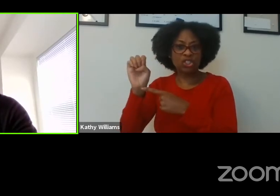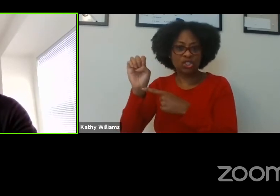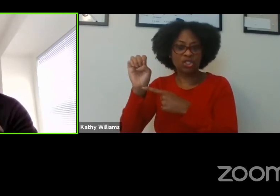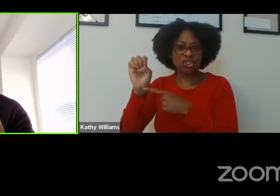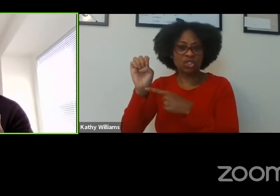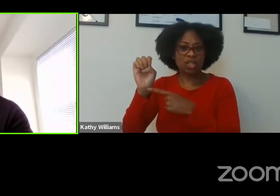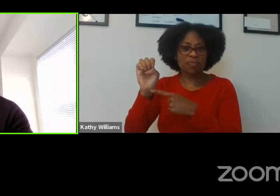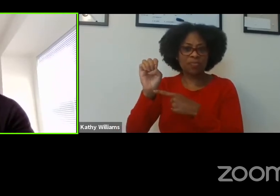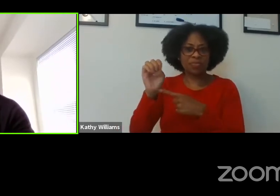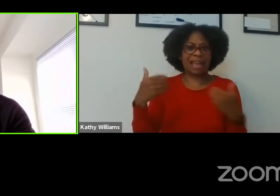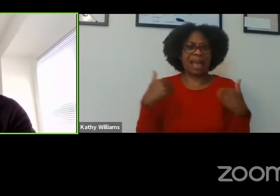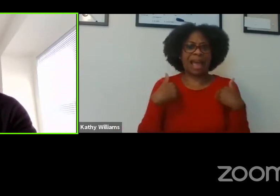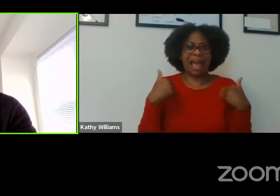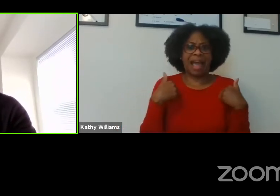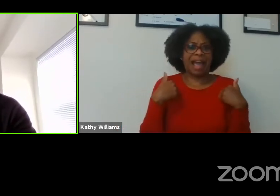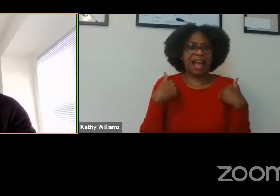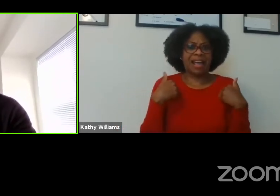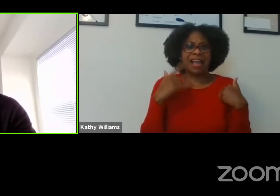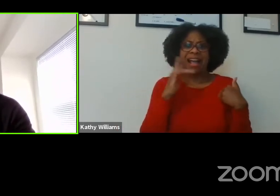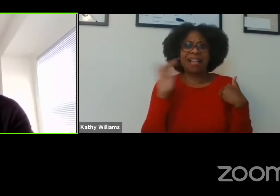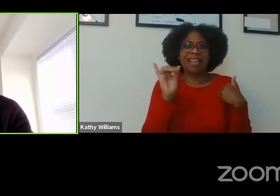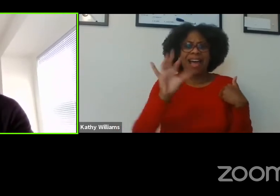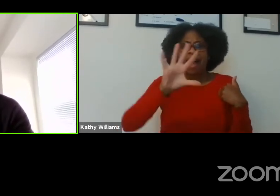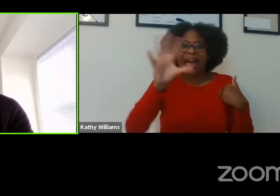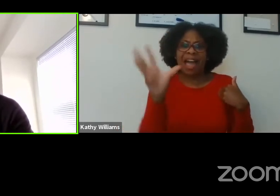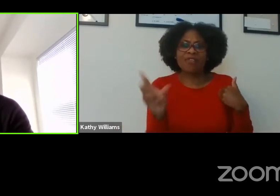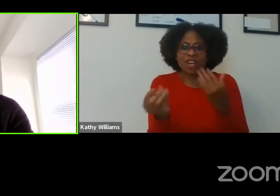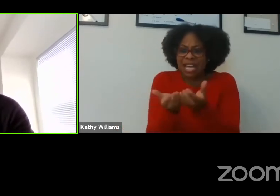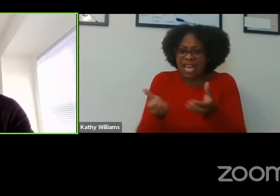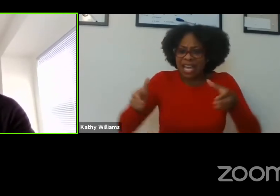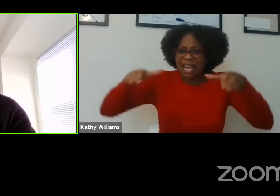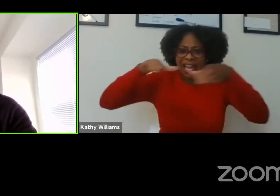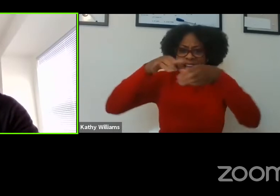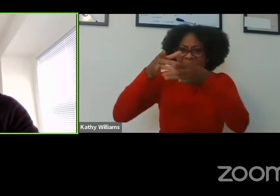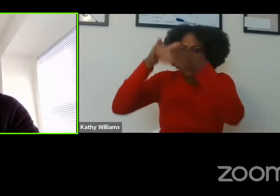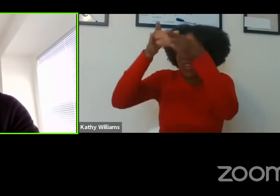I had this, like, intricate like African vase, and it was something that I made when I was in school,